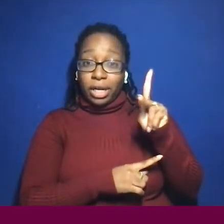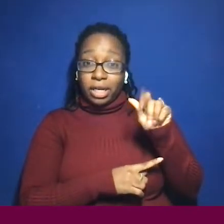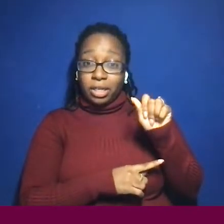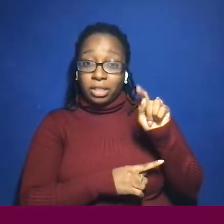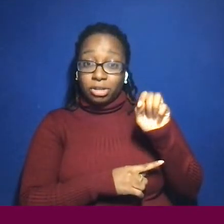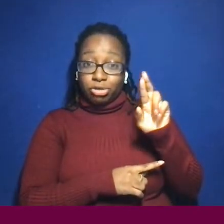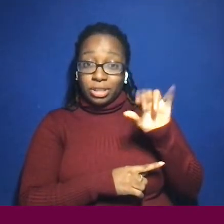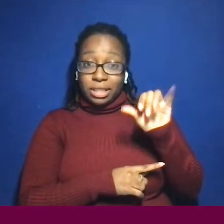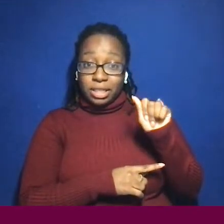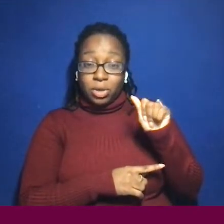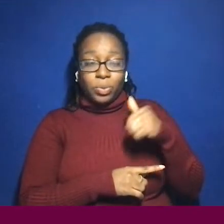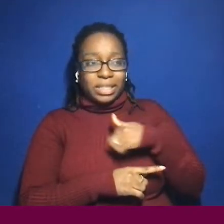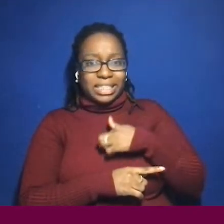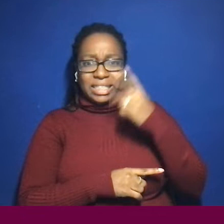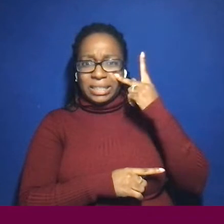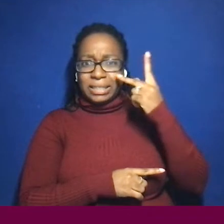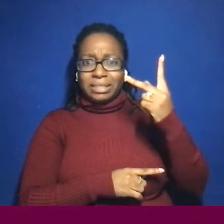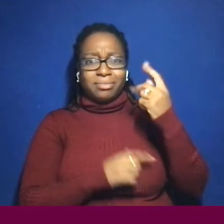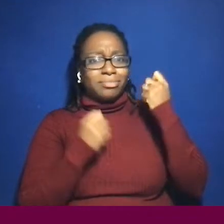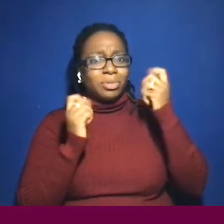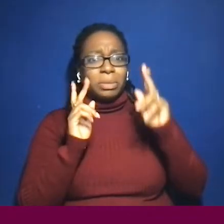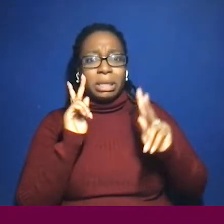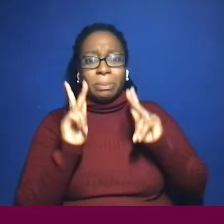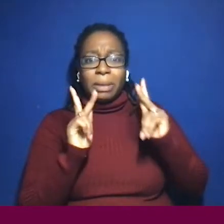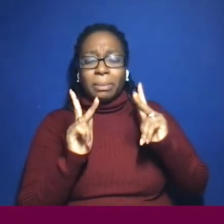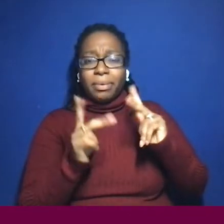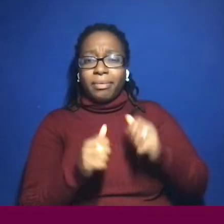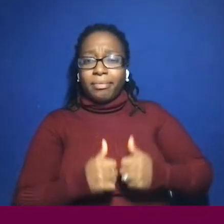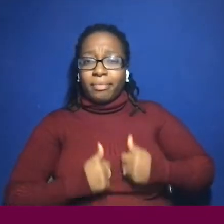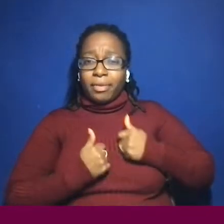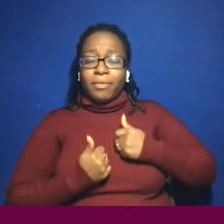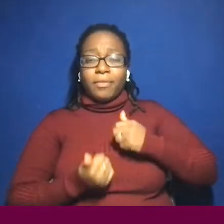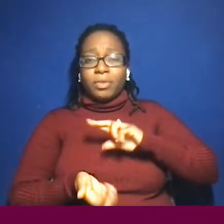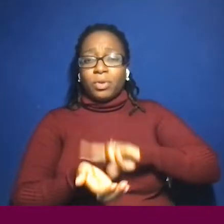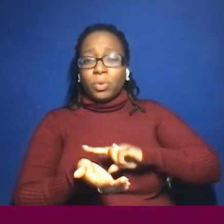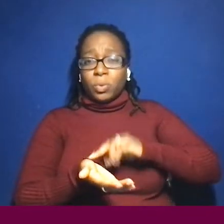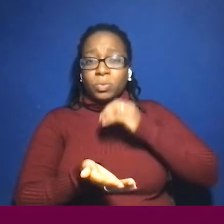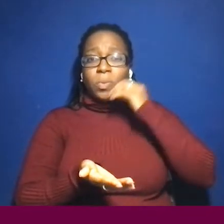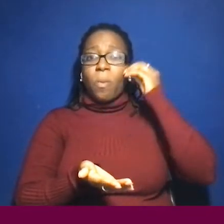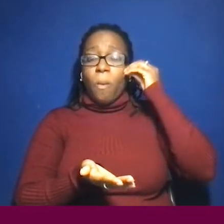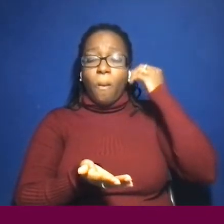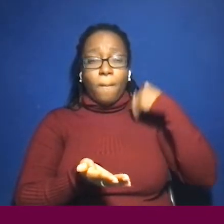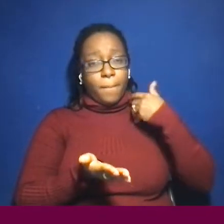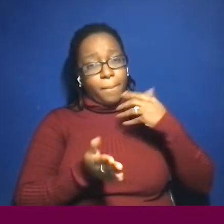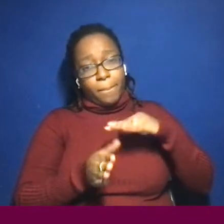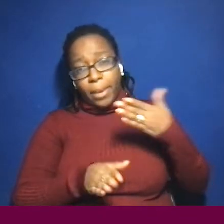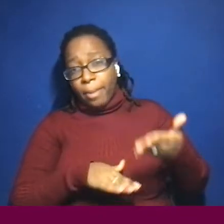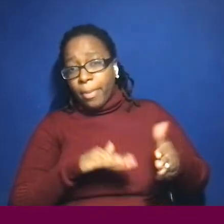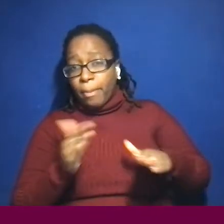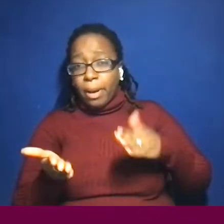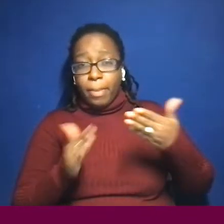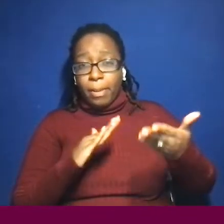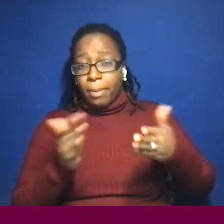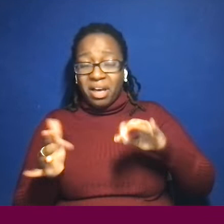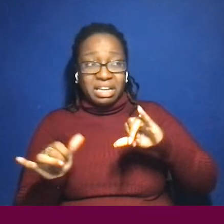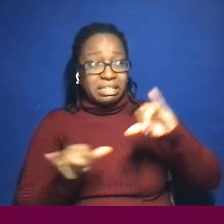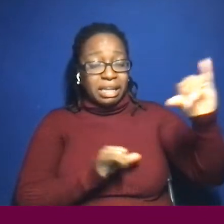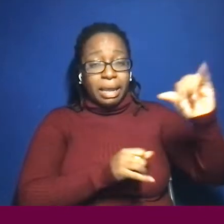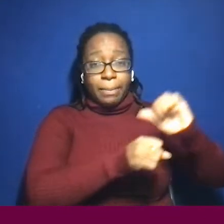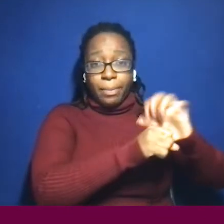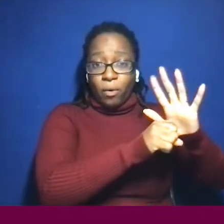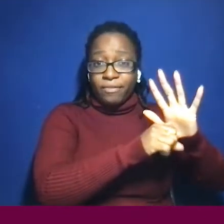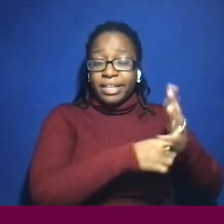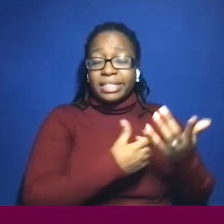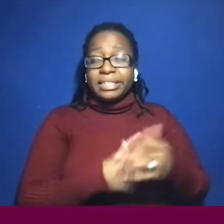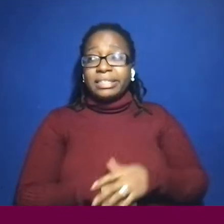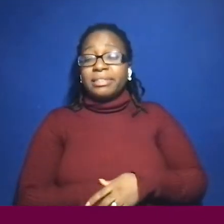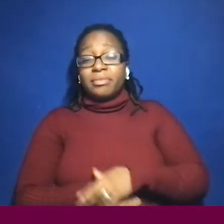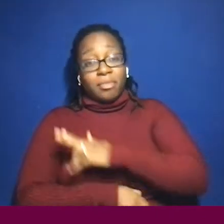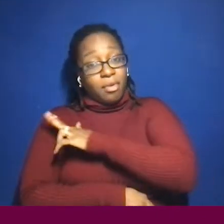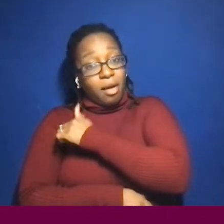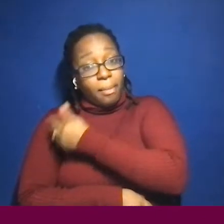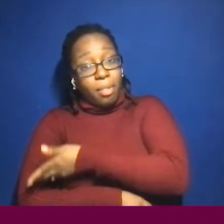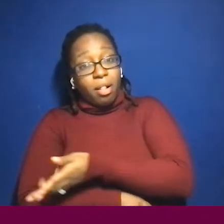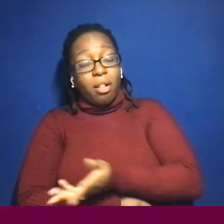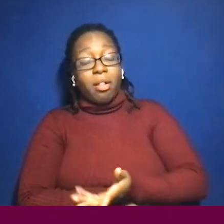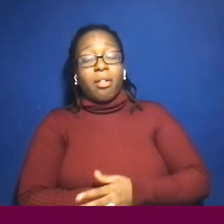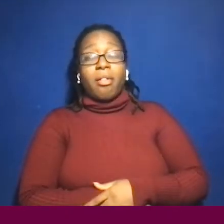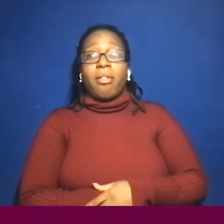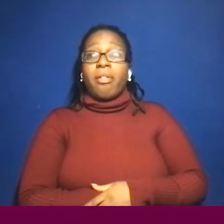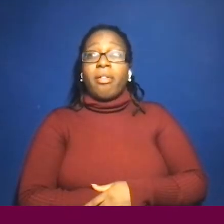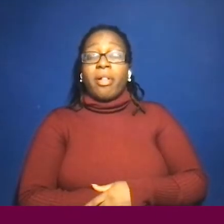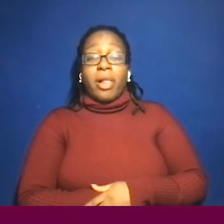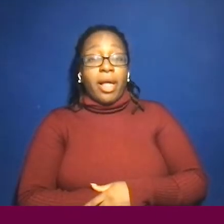of so many people in nursing homes and in the hospitals. And even the recent hurricane that